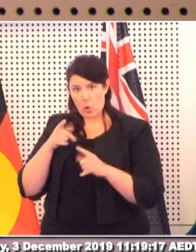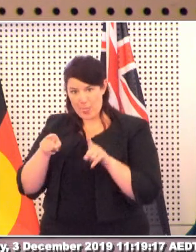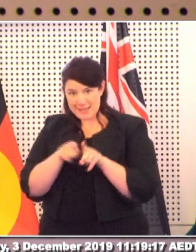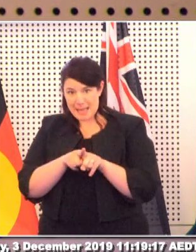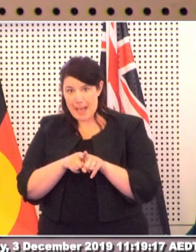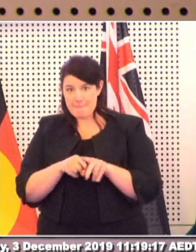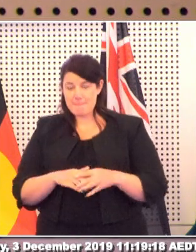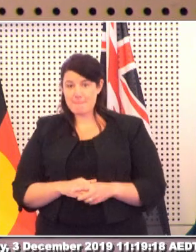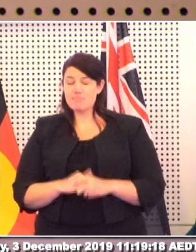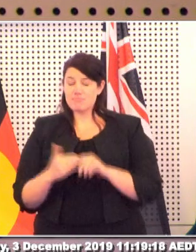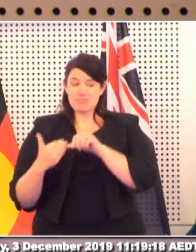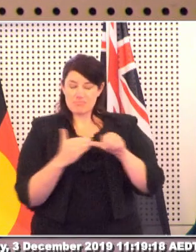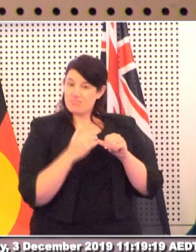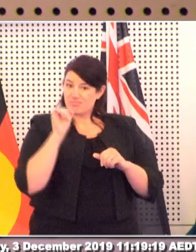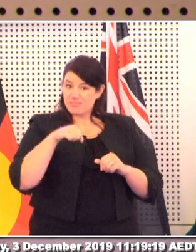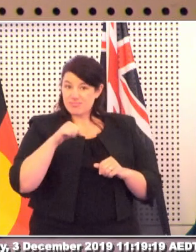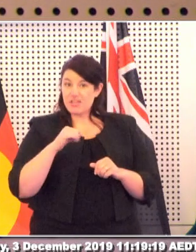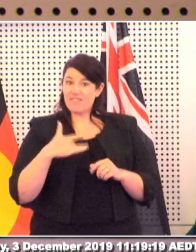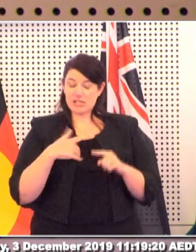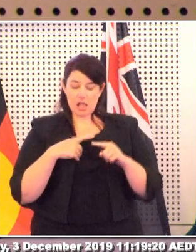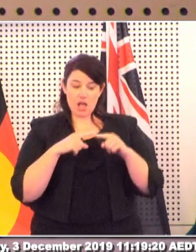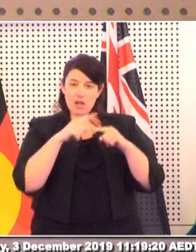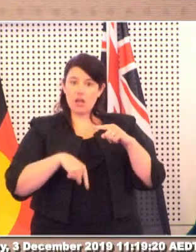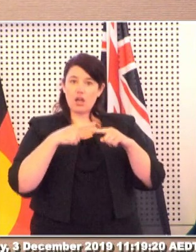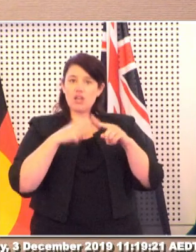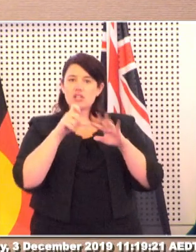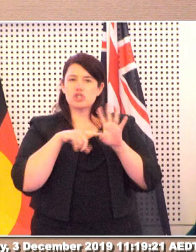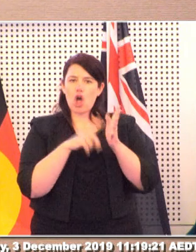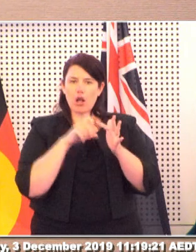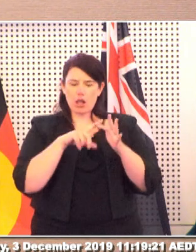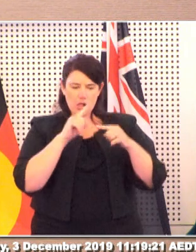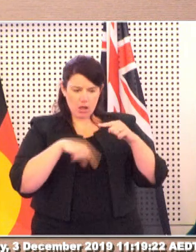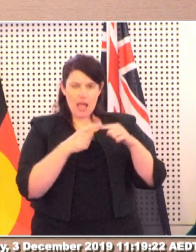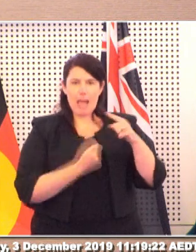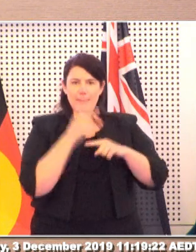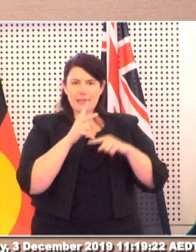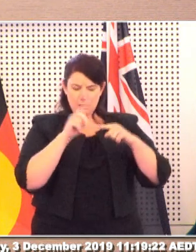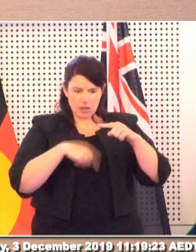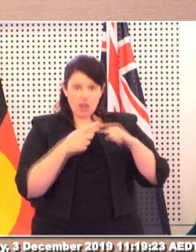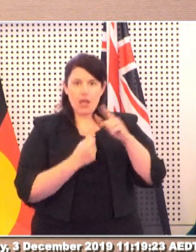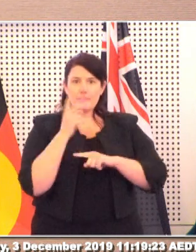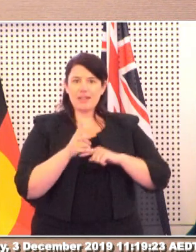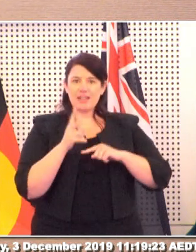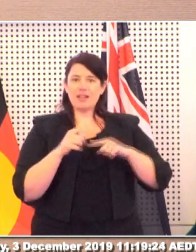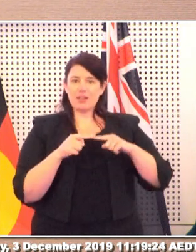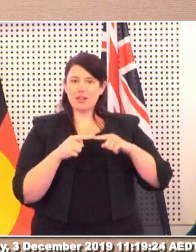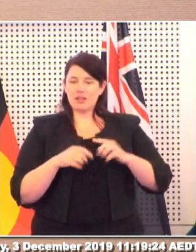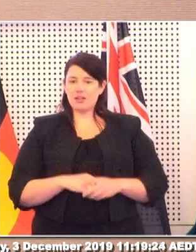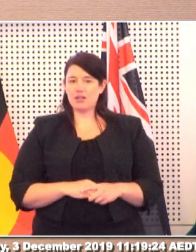That it almost becomes a self-fulfilling cycle, often, and that the disempowerment,